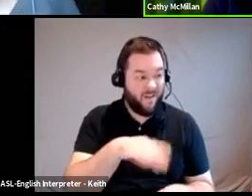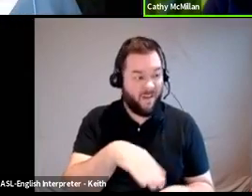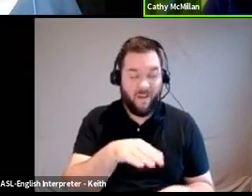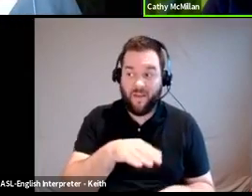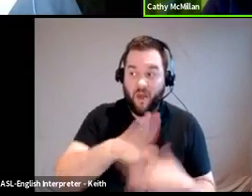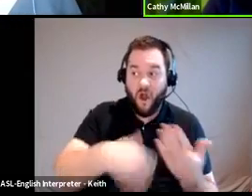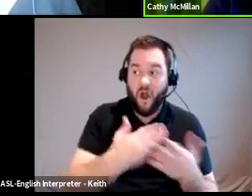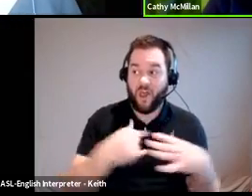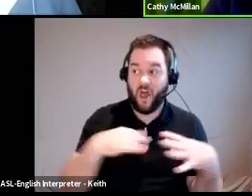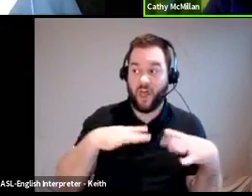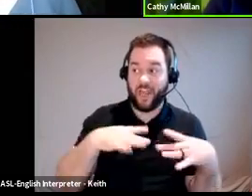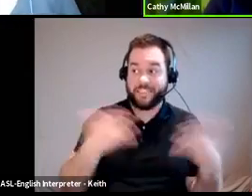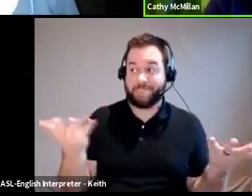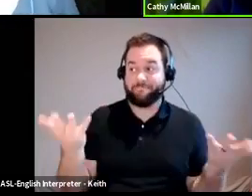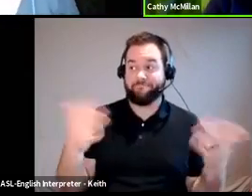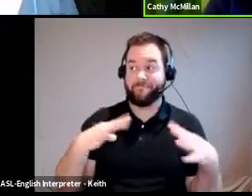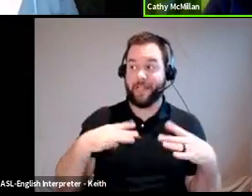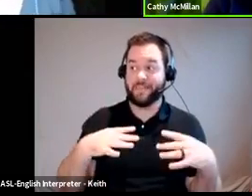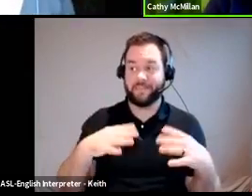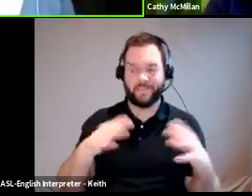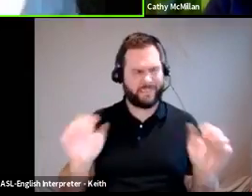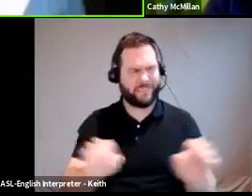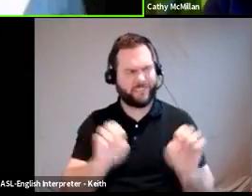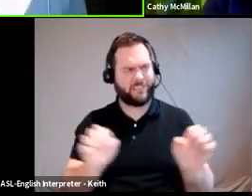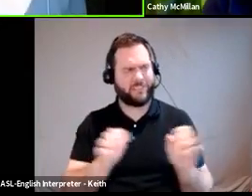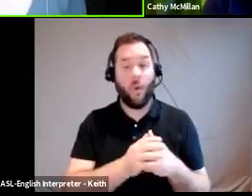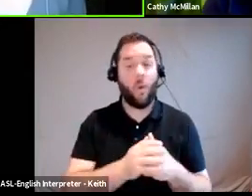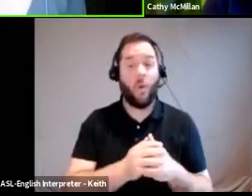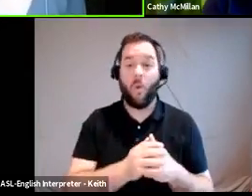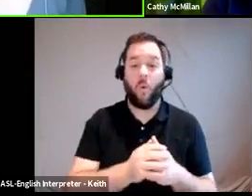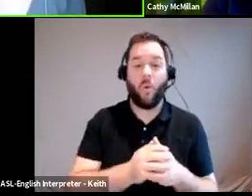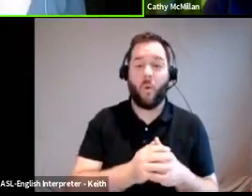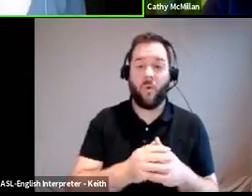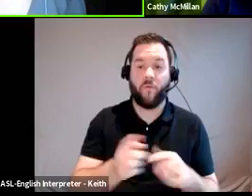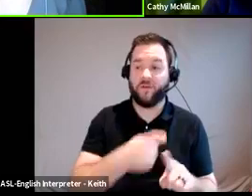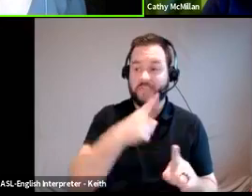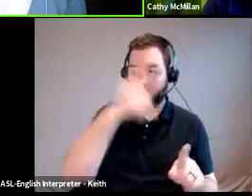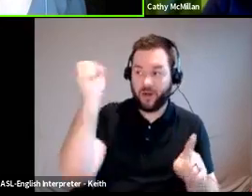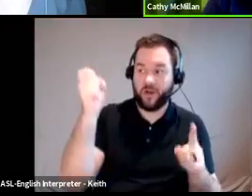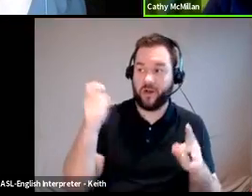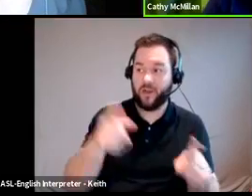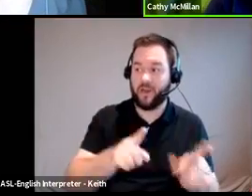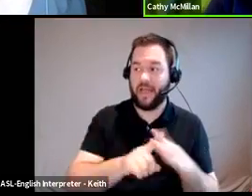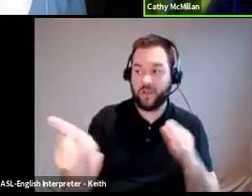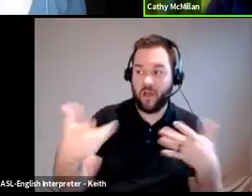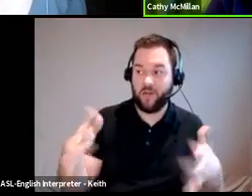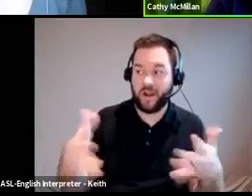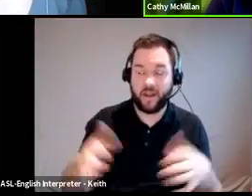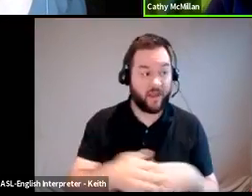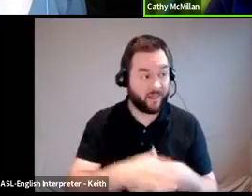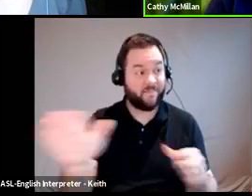then. n she follows me she feels they're all on holidays. Hi Aloha.